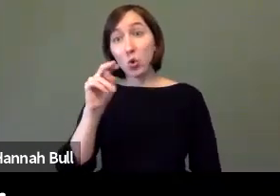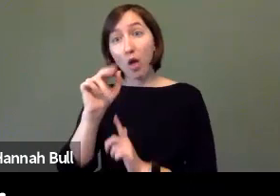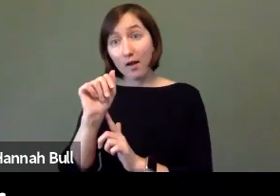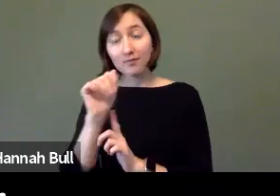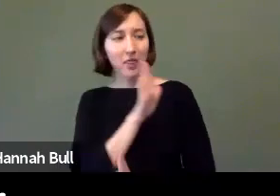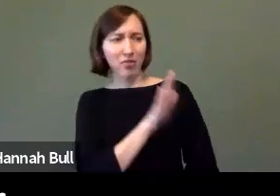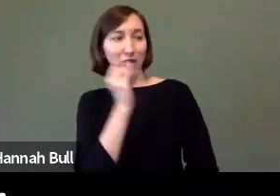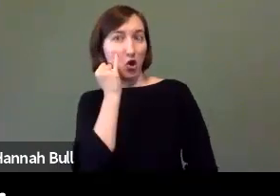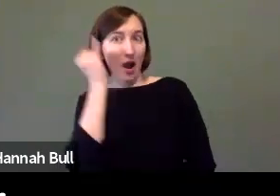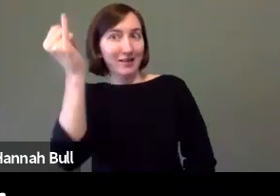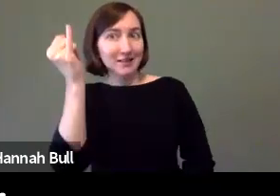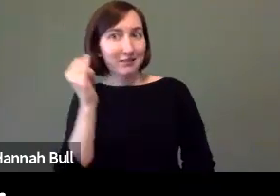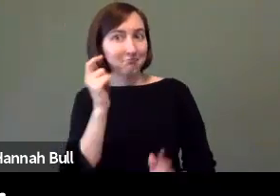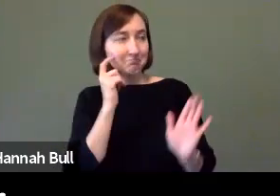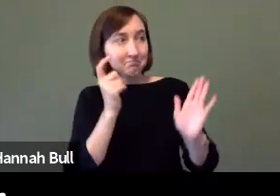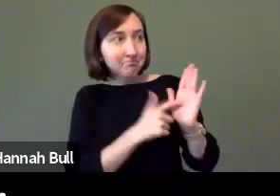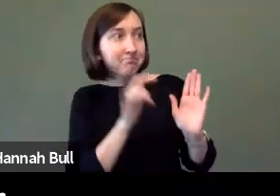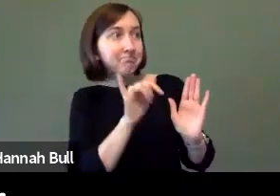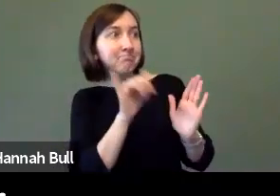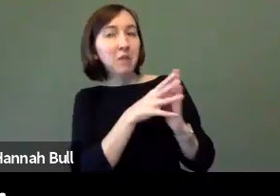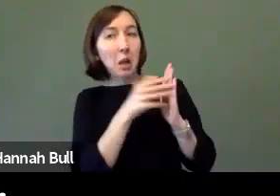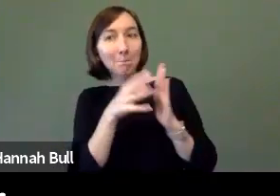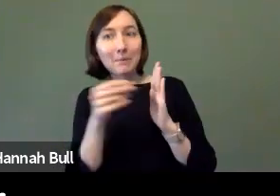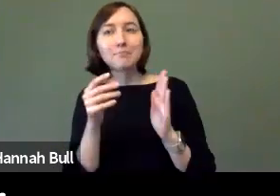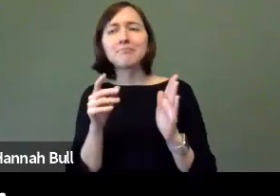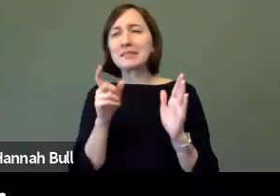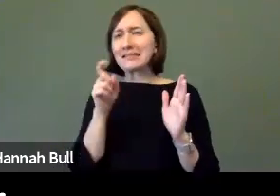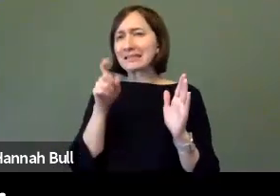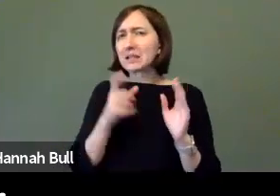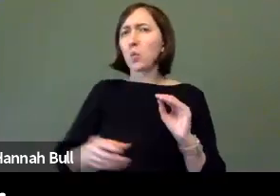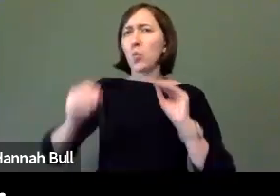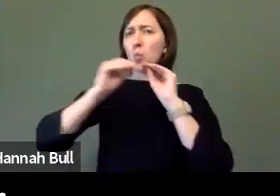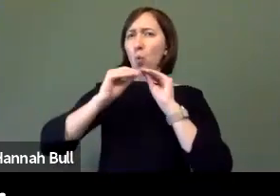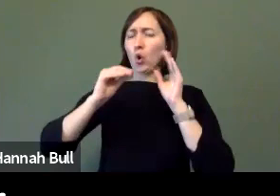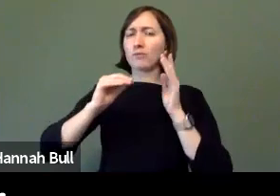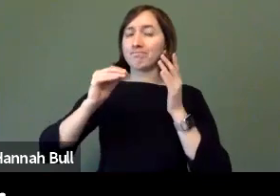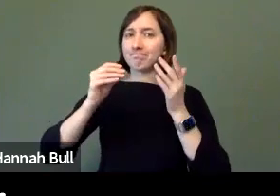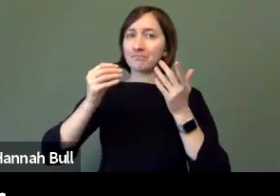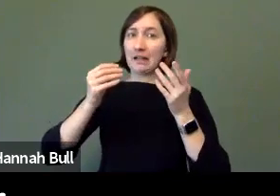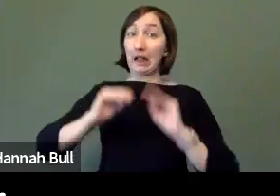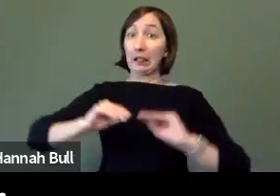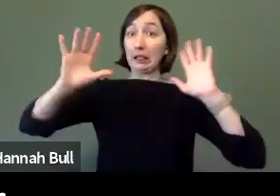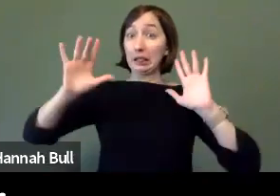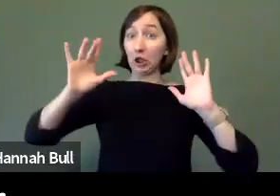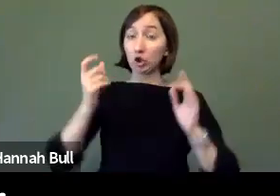We saw a need to have a concentrated information that people could understand in plain language